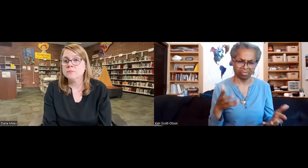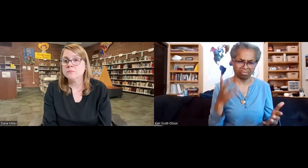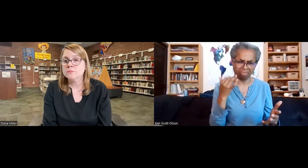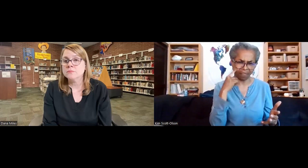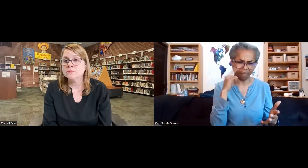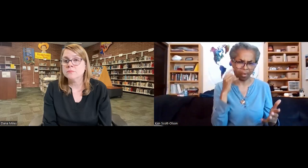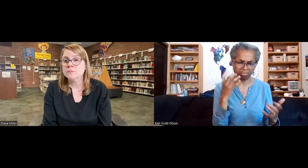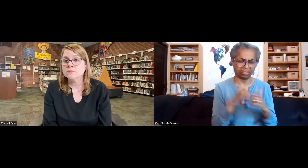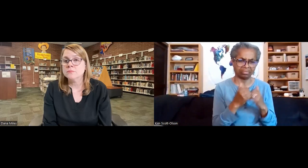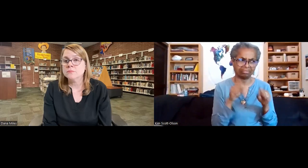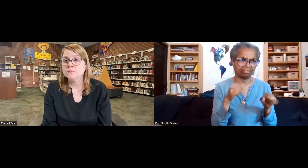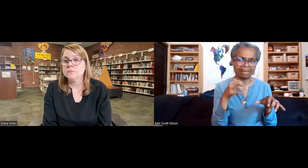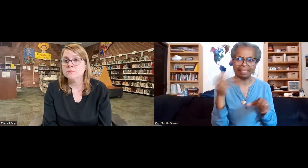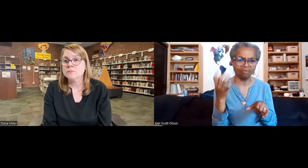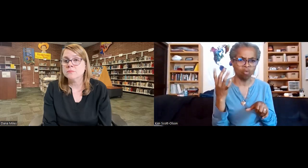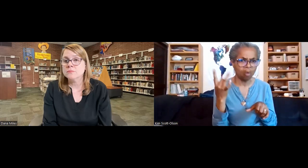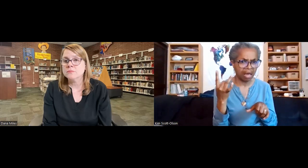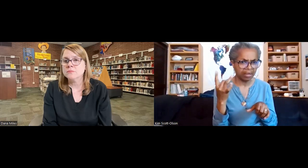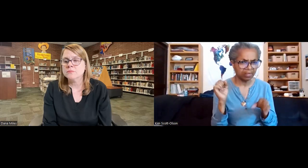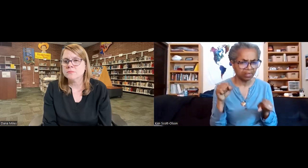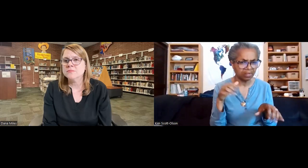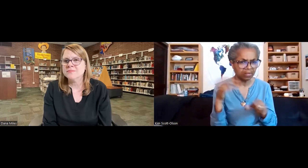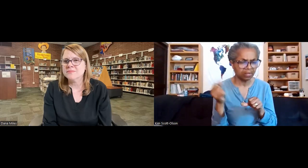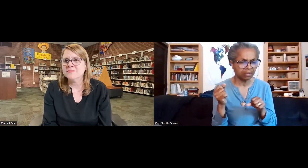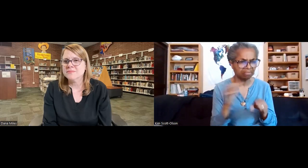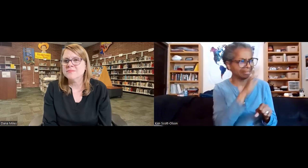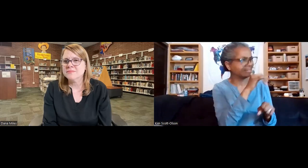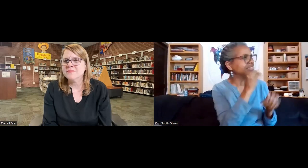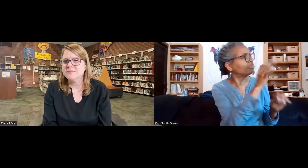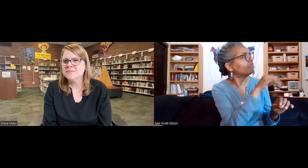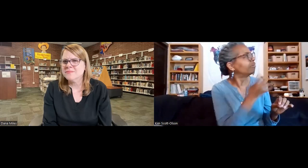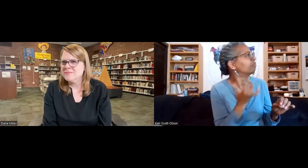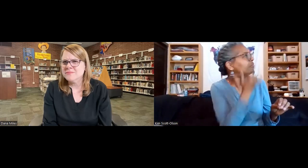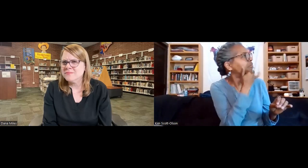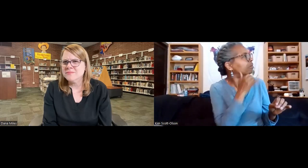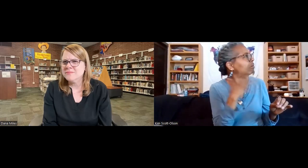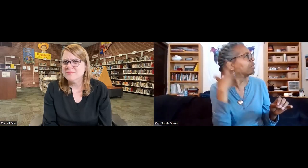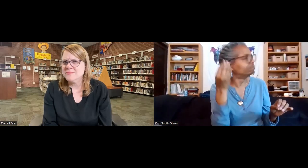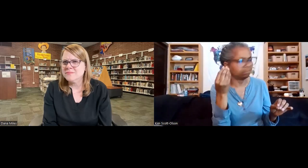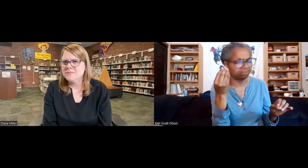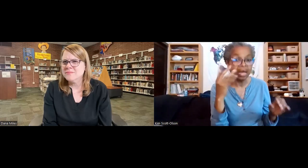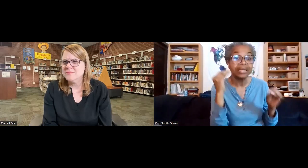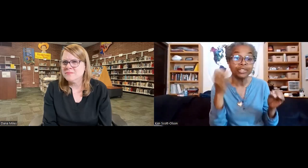I couldn't figure out how he could just leave. I asked the teacher why and she just said,